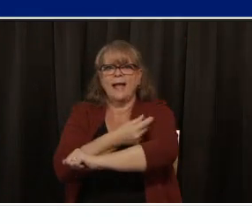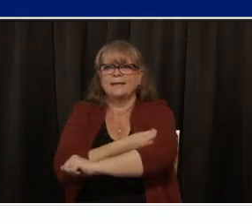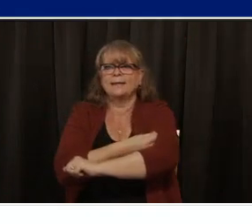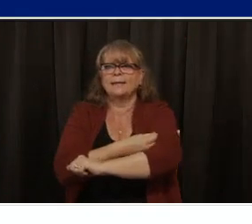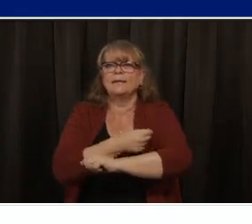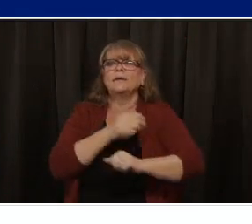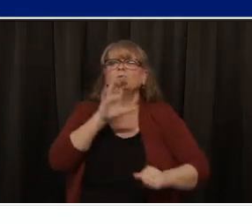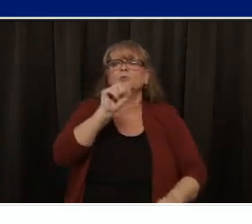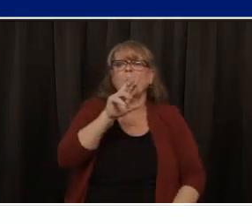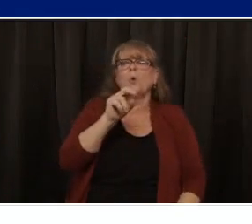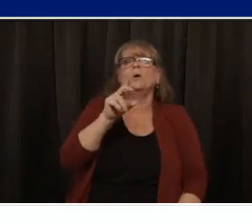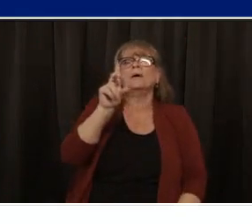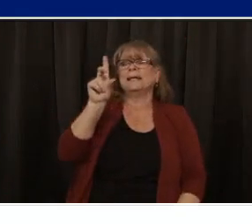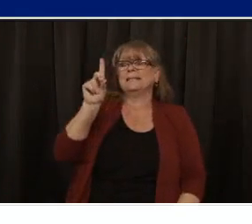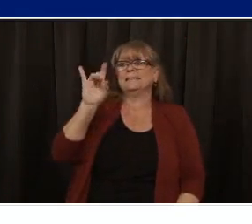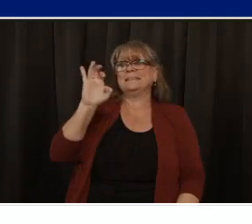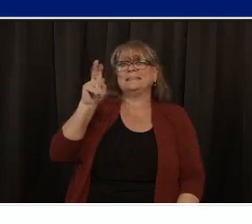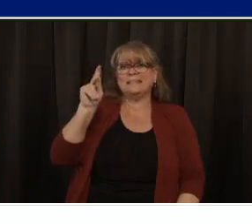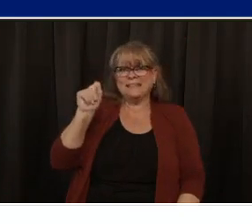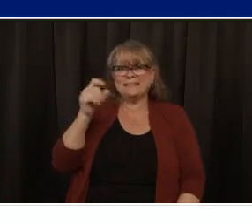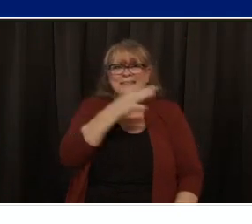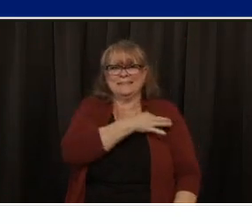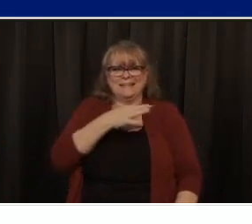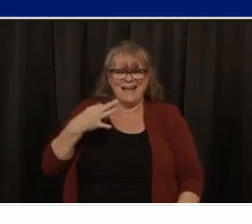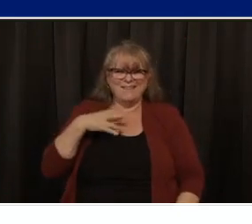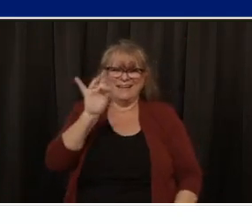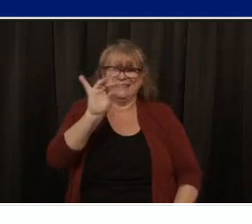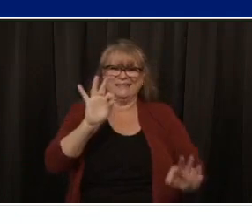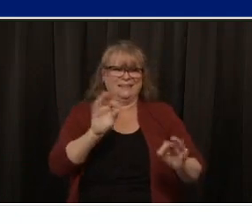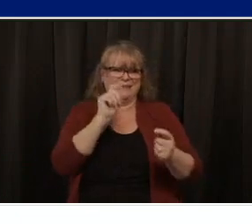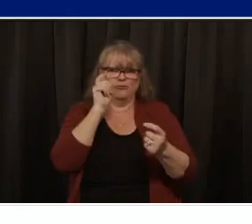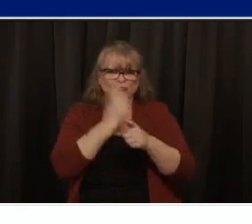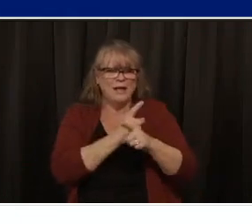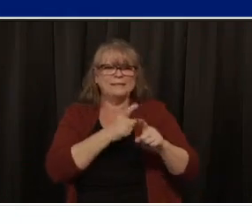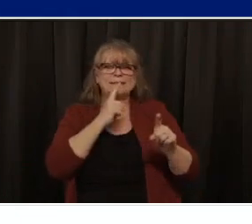of human behavior and how people feel and we can expect that every large clinic just